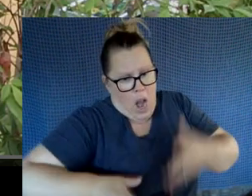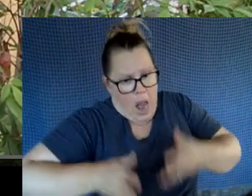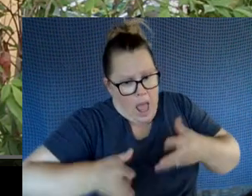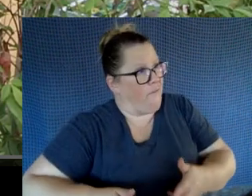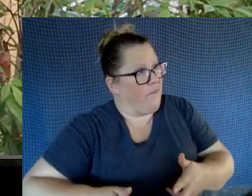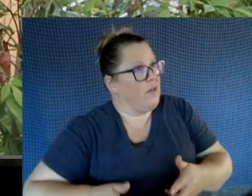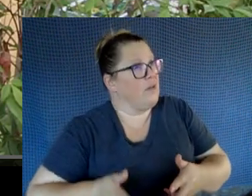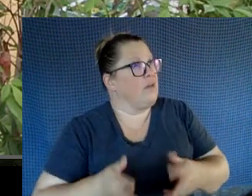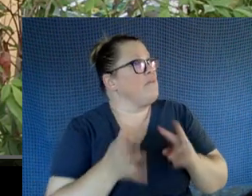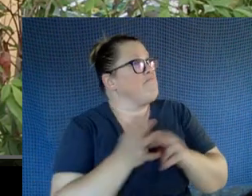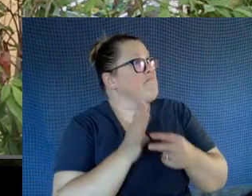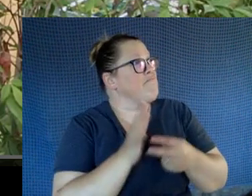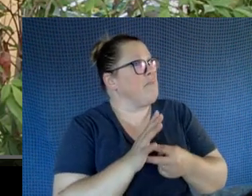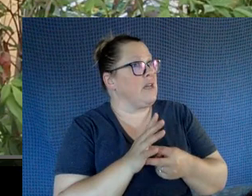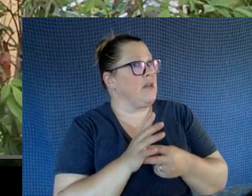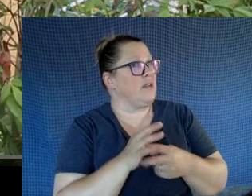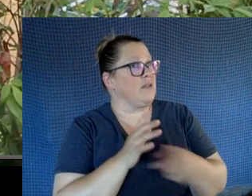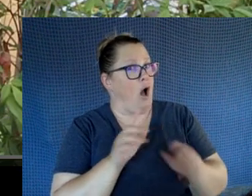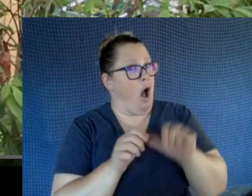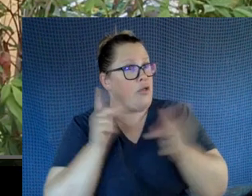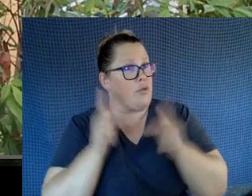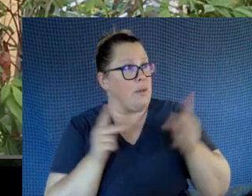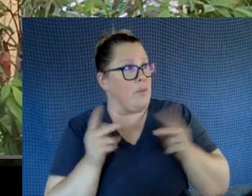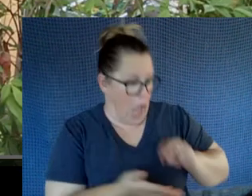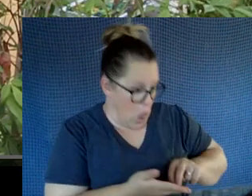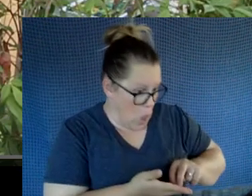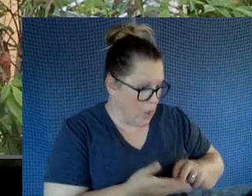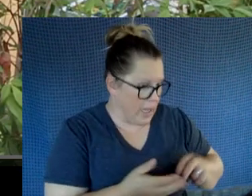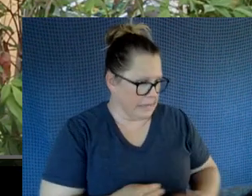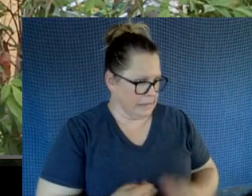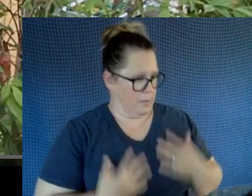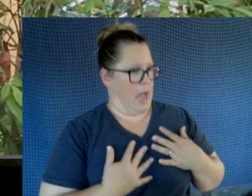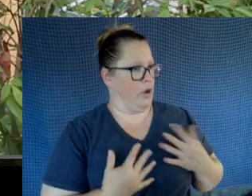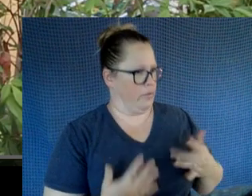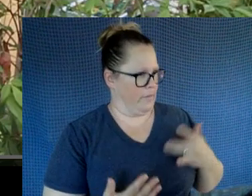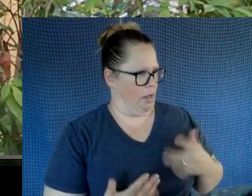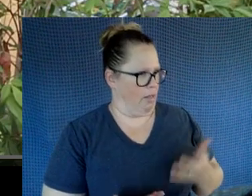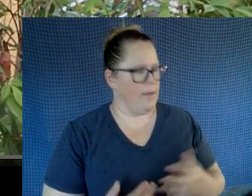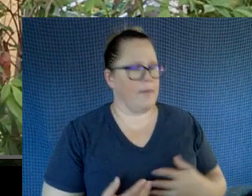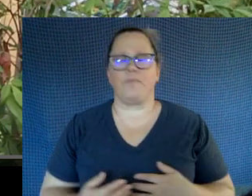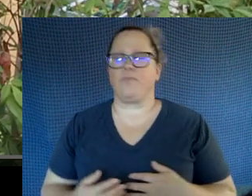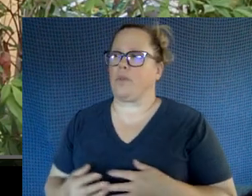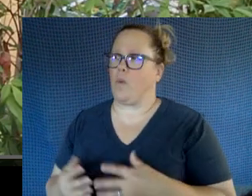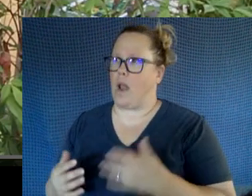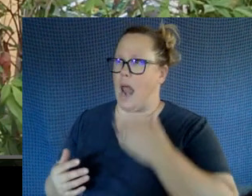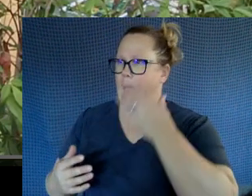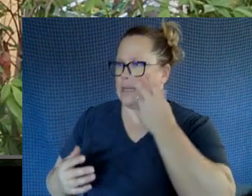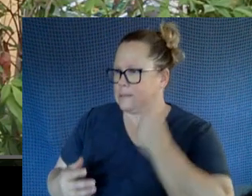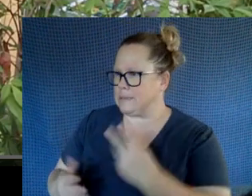inspire other people. When I begin something new I take it slow and steady.